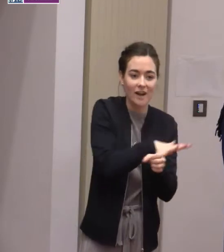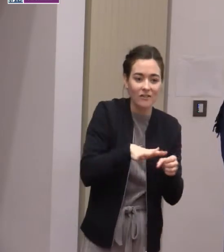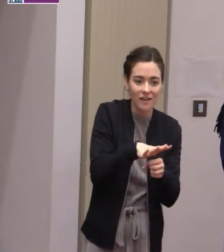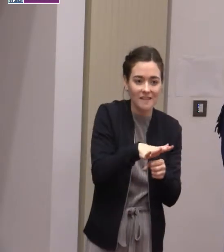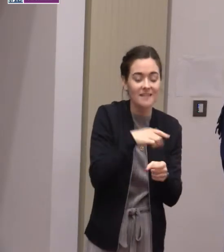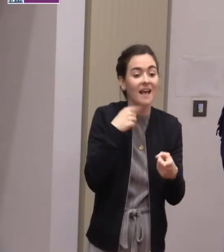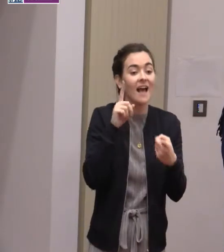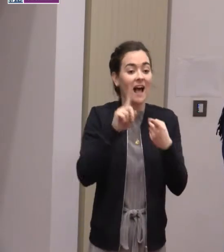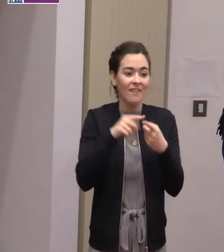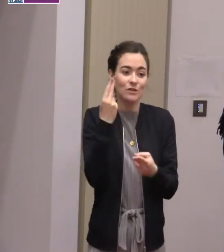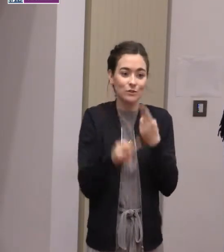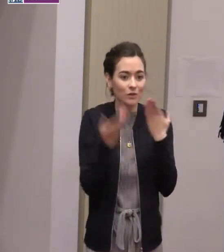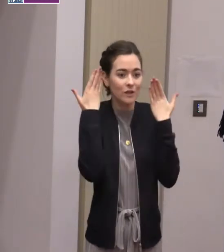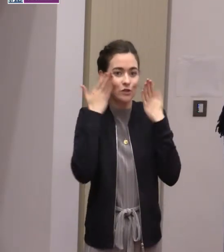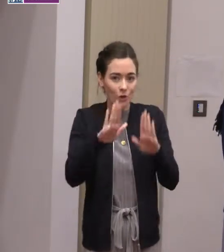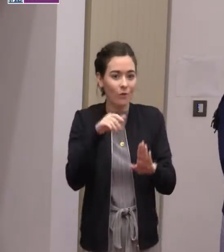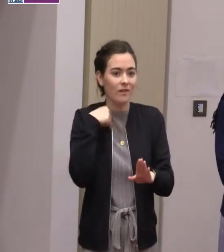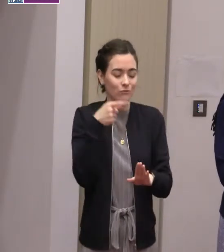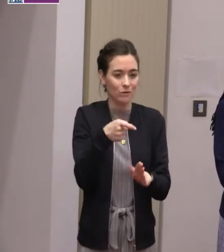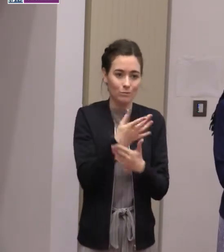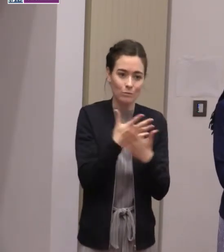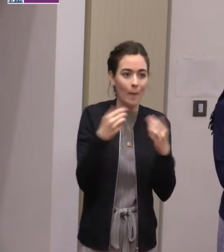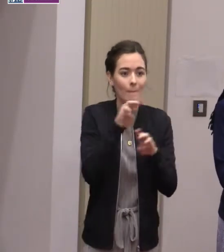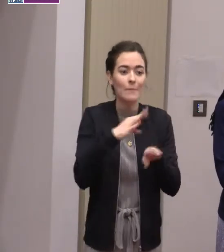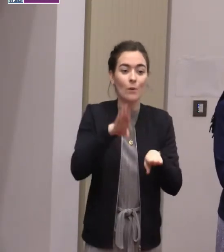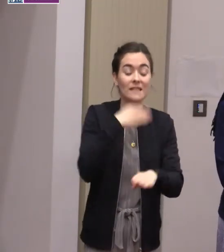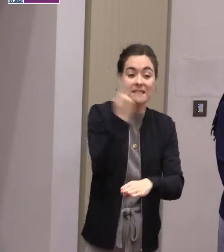The survey showed a remarkable Paulsen of preference of Persons with disabilities were